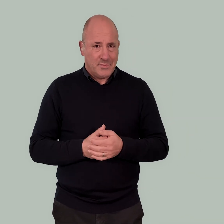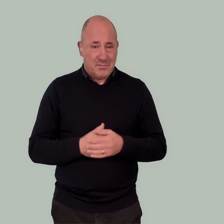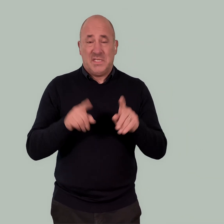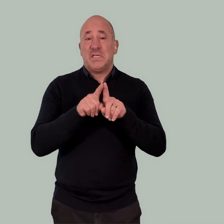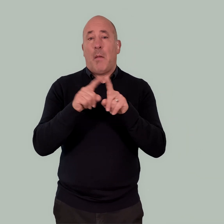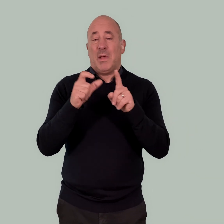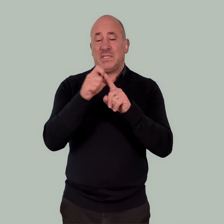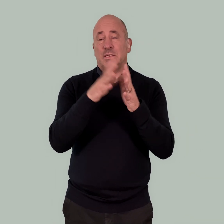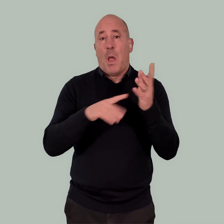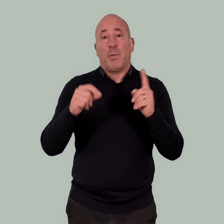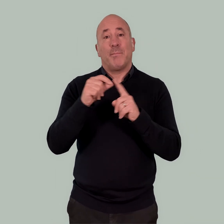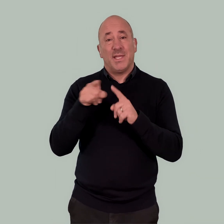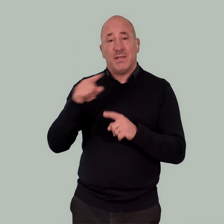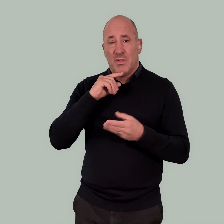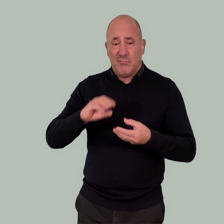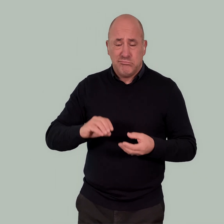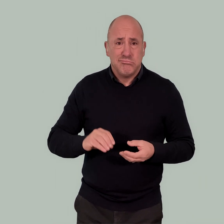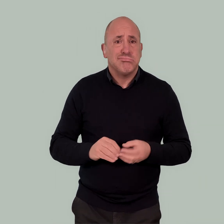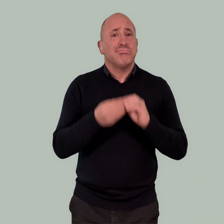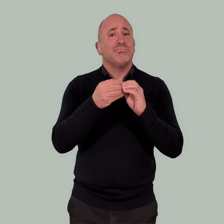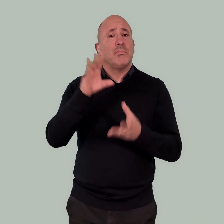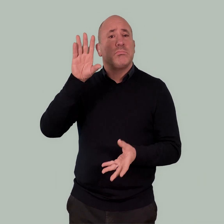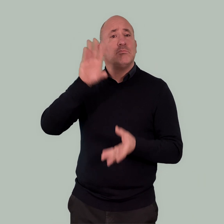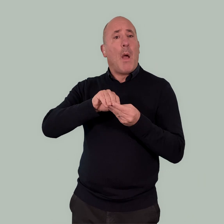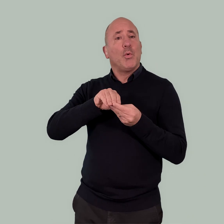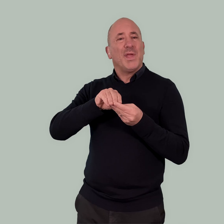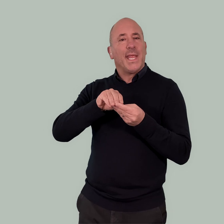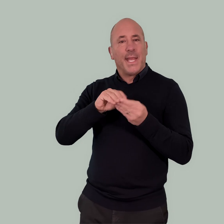In addition, DWP will create a summary response to support